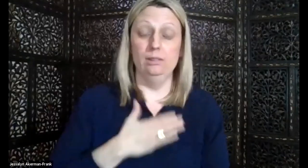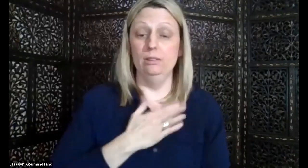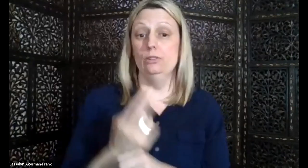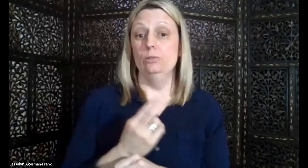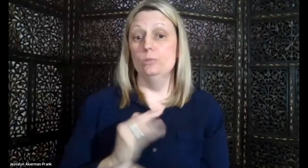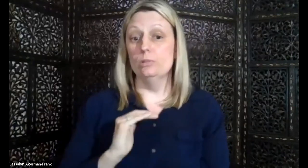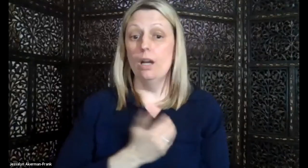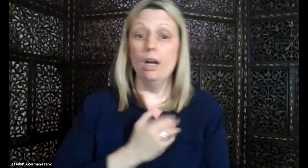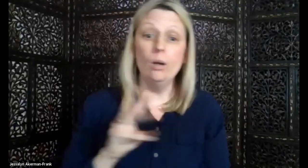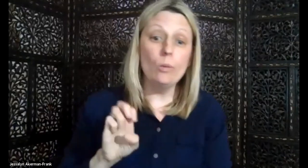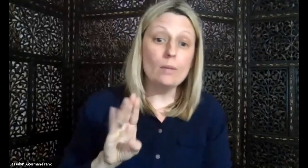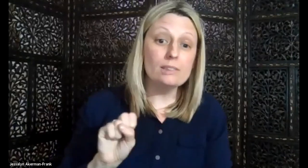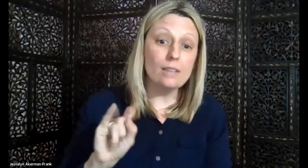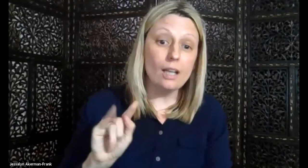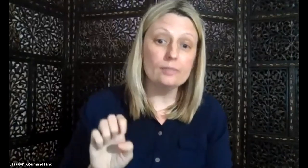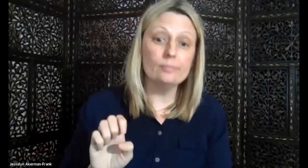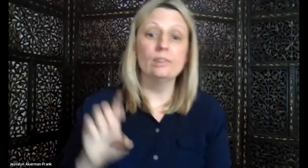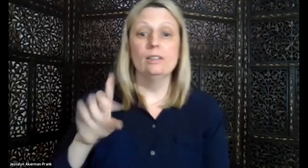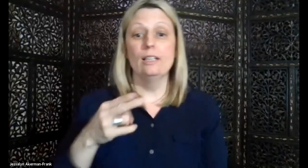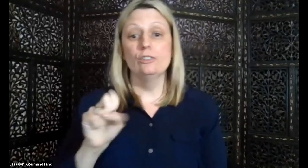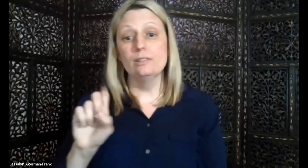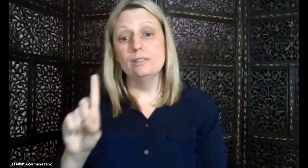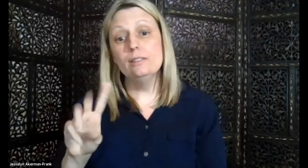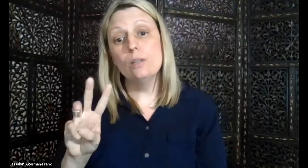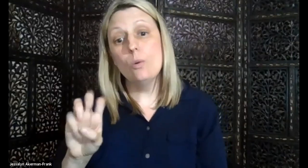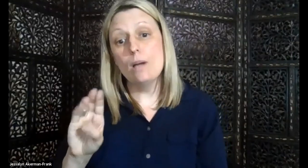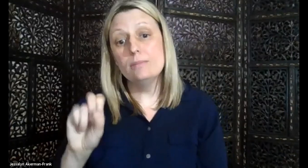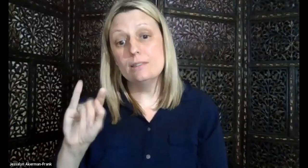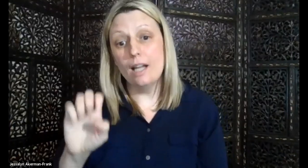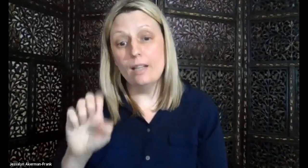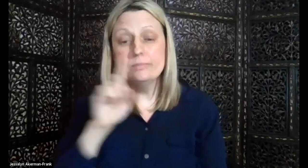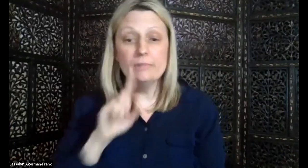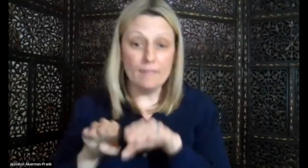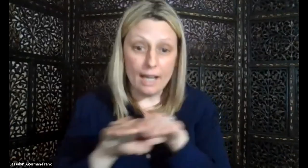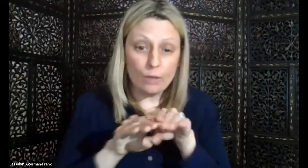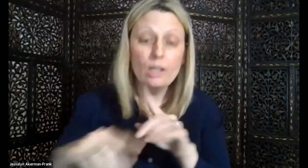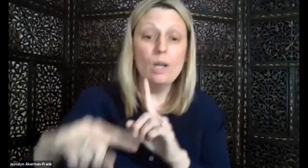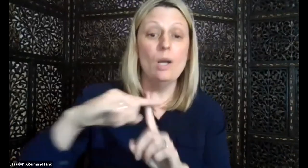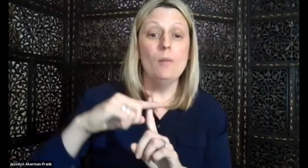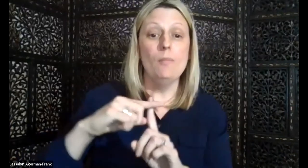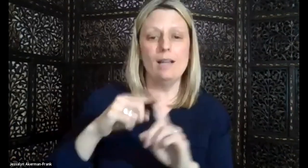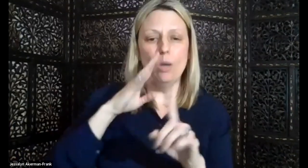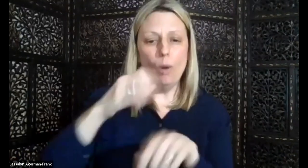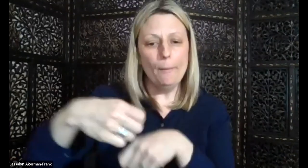the deadline and whatnot because of this and the timeline because of this will be shared at a later date.